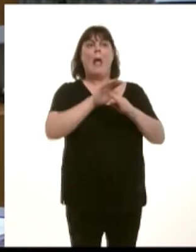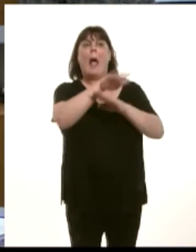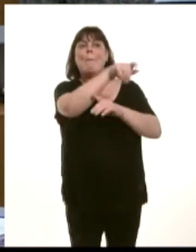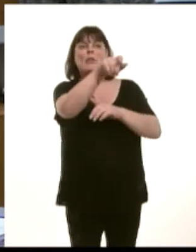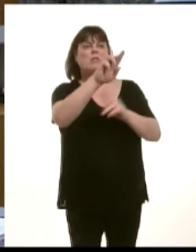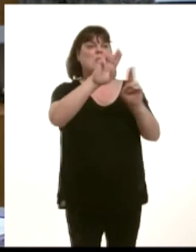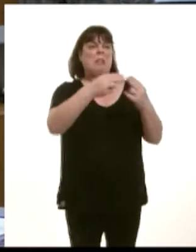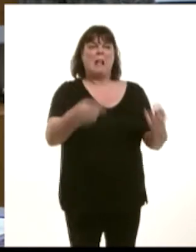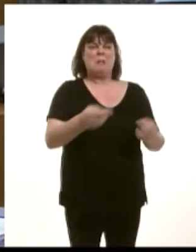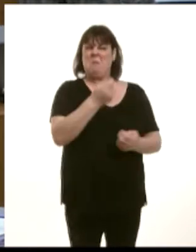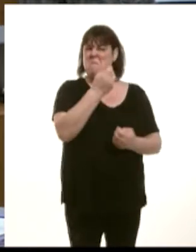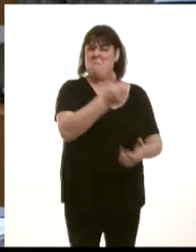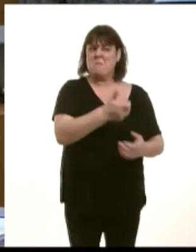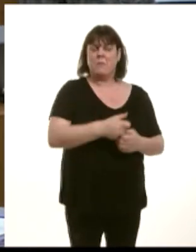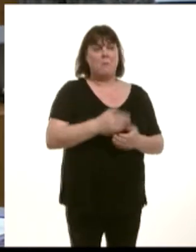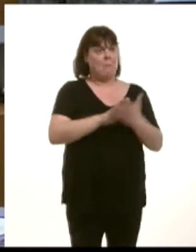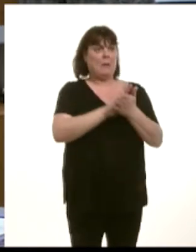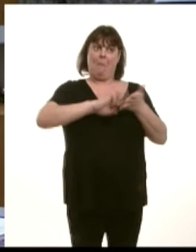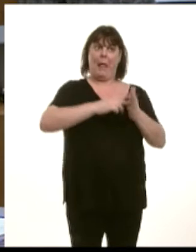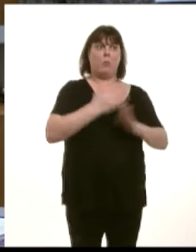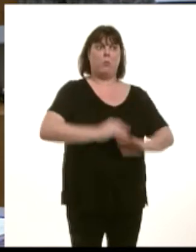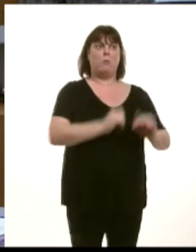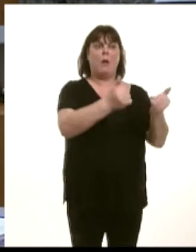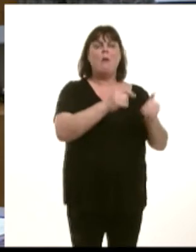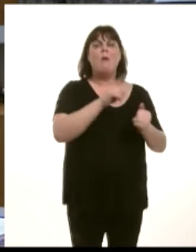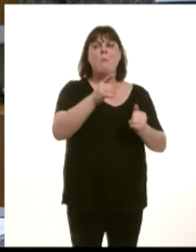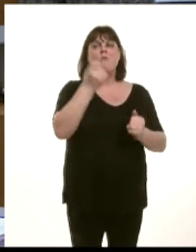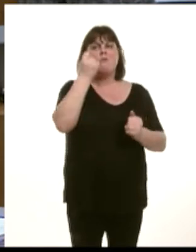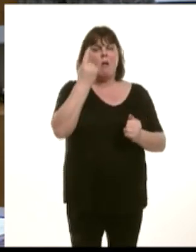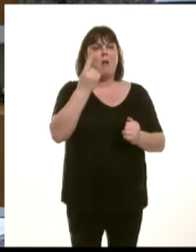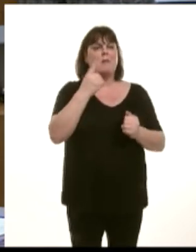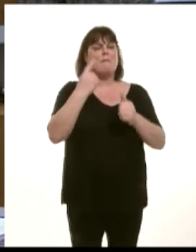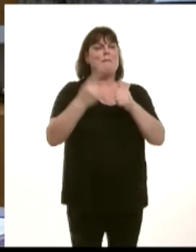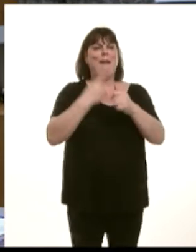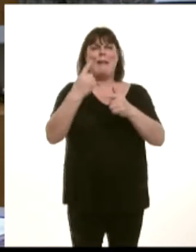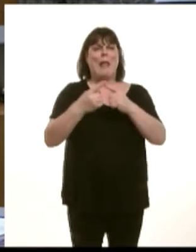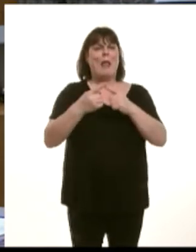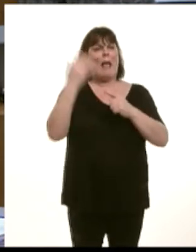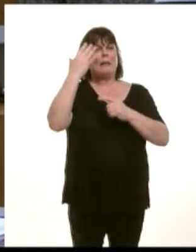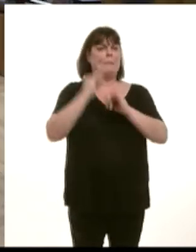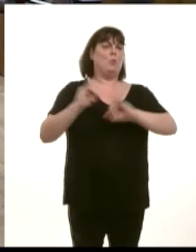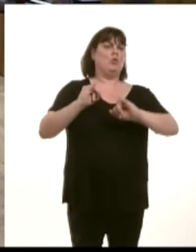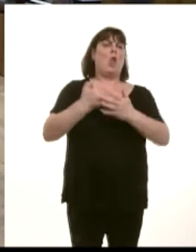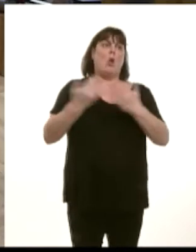But, of course, I fully acknowledge the huge demands that have been made on A&E across the whole of Britain in the past few weeks.